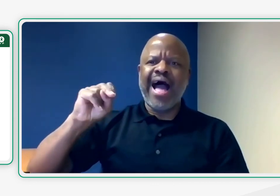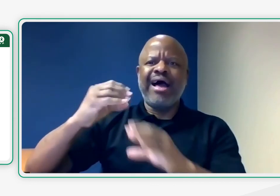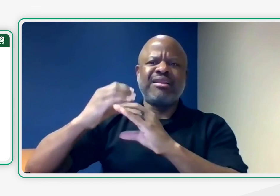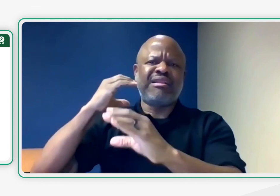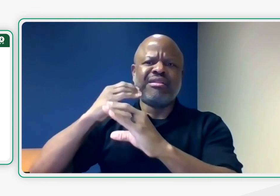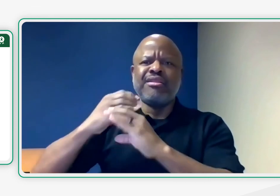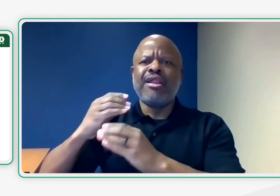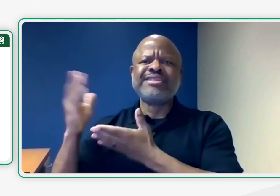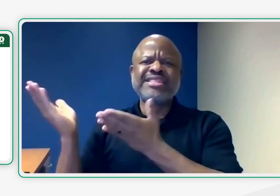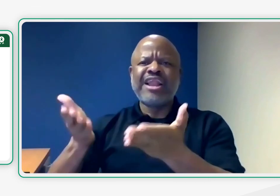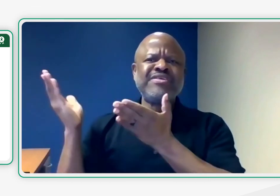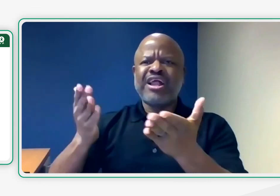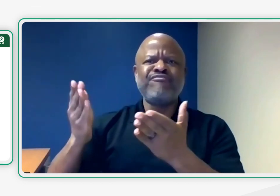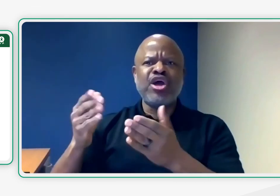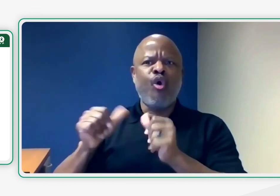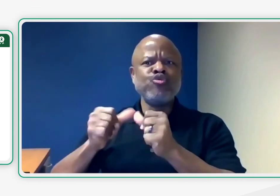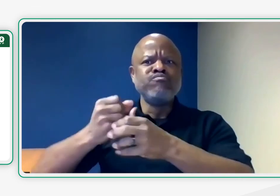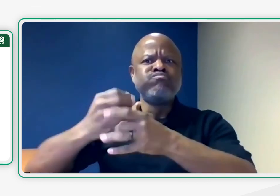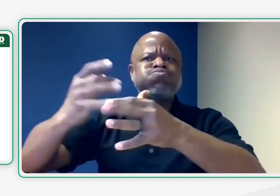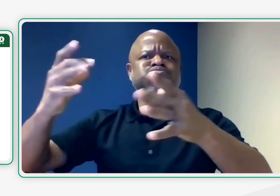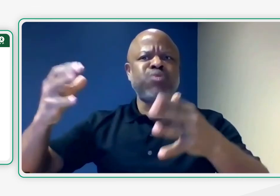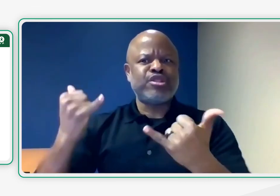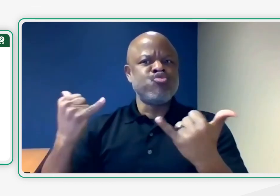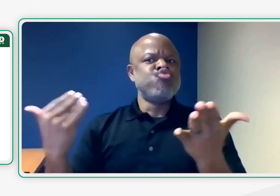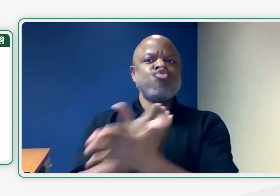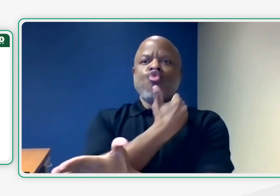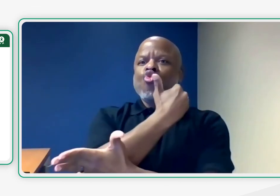And you've seen, you know, the minivans that are delivering food,